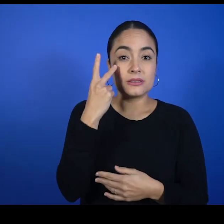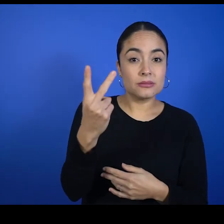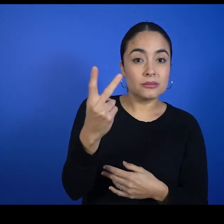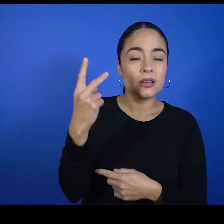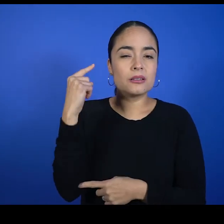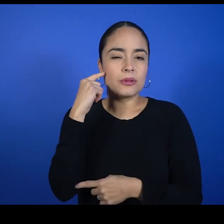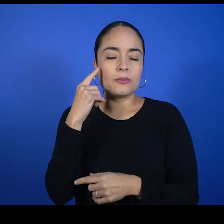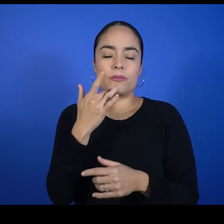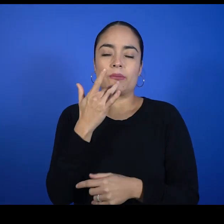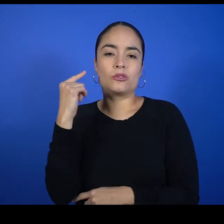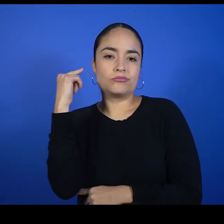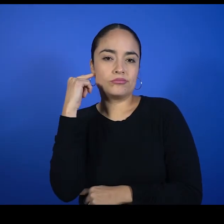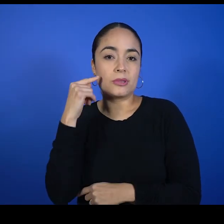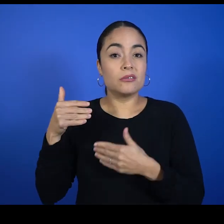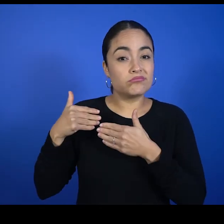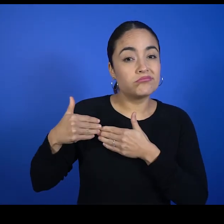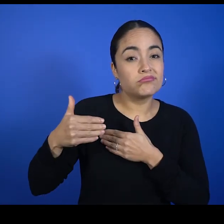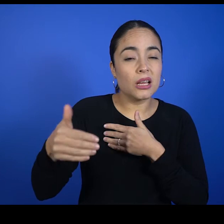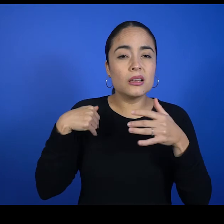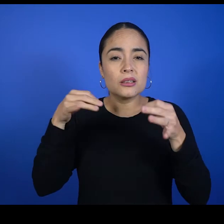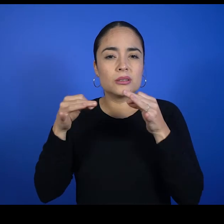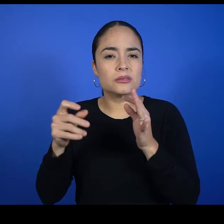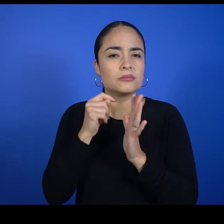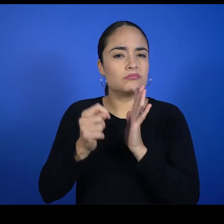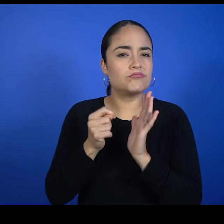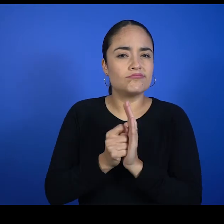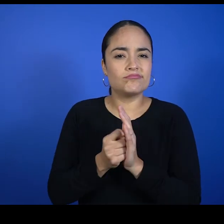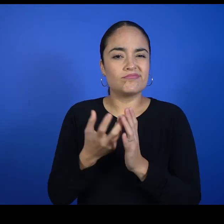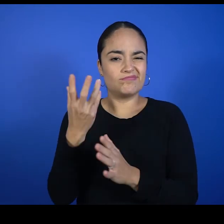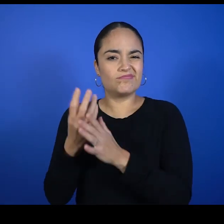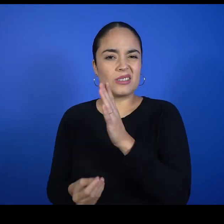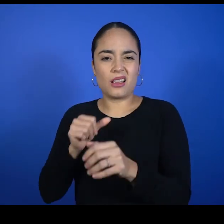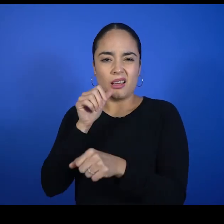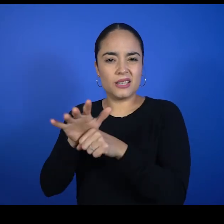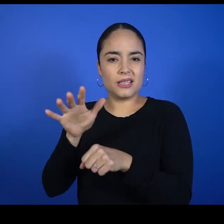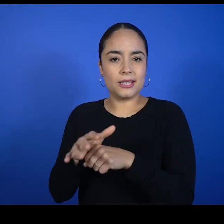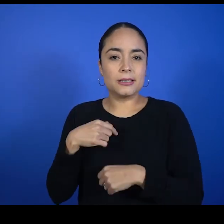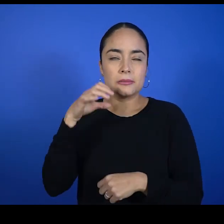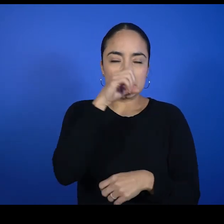descriptive videos that sort of describe the scenario, so I kinda miss out.